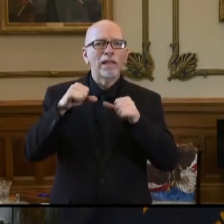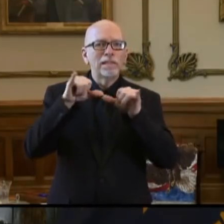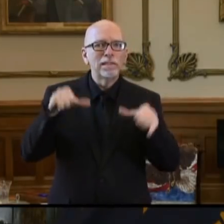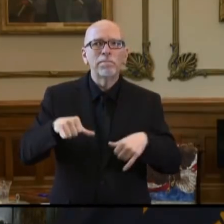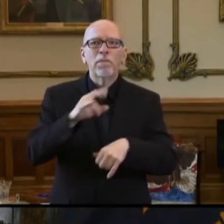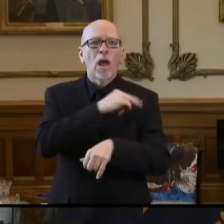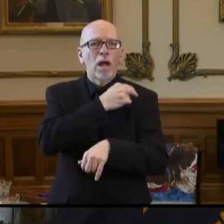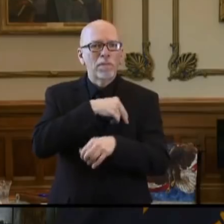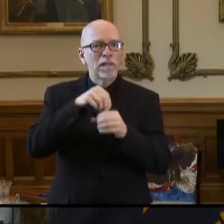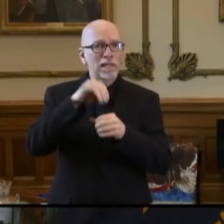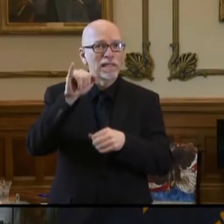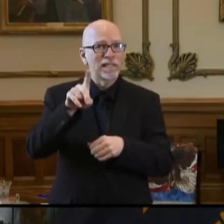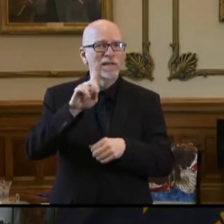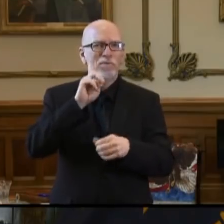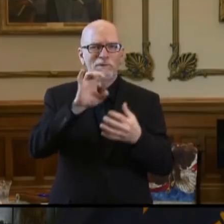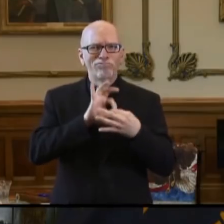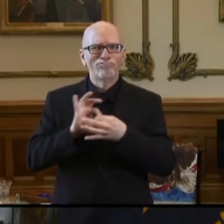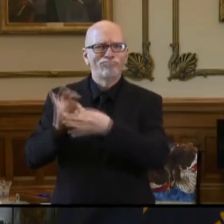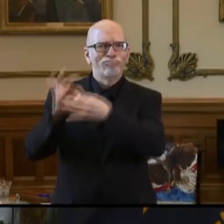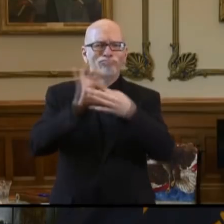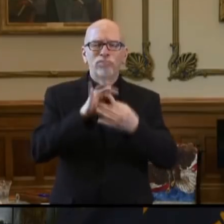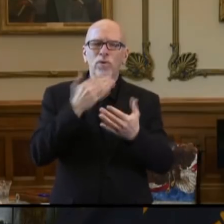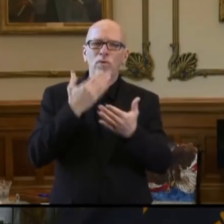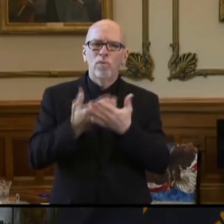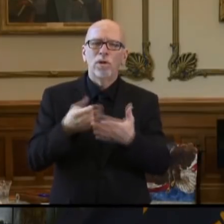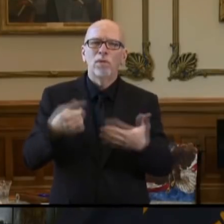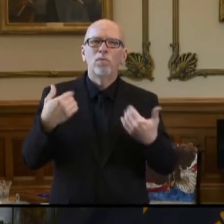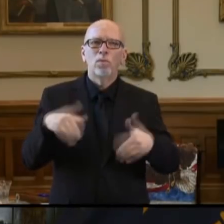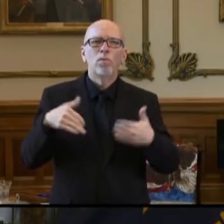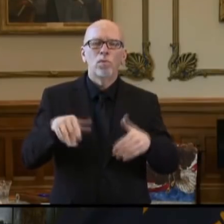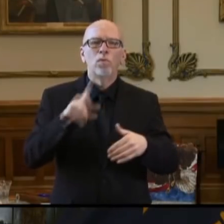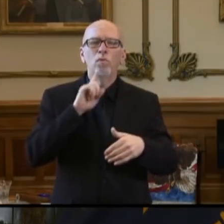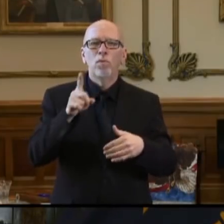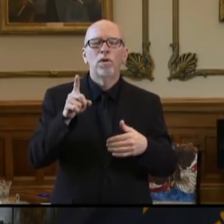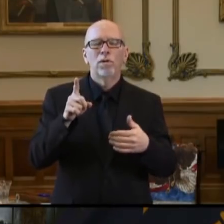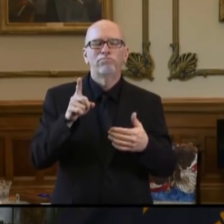ESTABLISHED IS NOTHING SHORT OF EXCEPTIONAL. I WOULD LIKE TO ALSO ADD TO THAT THAT ALL THE OTHER HEALTH SYSTEMS AND HOSPITALS AND ACROSS THE STATE